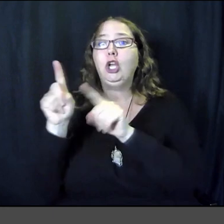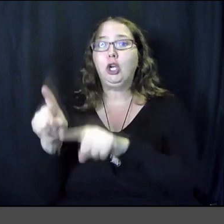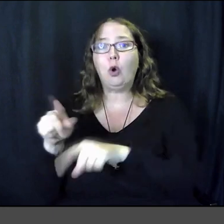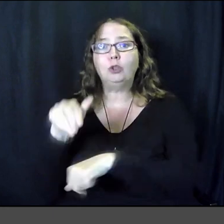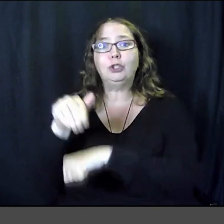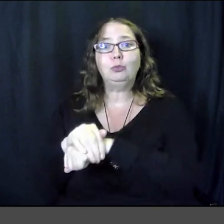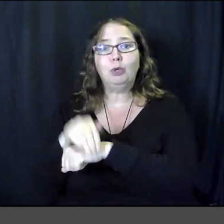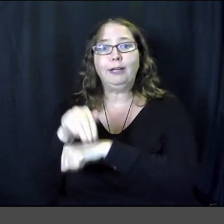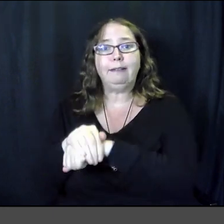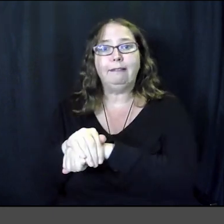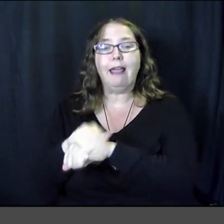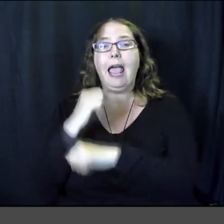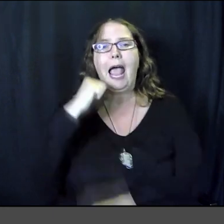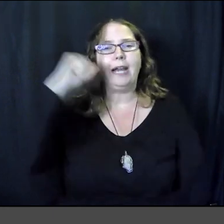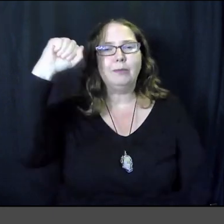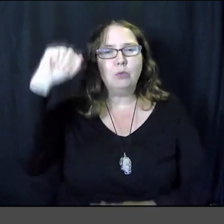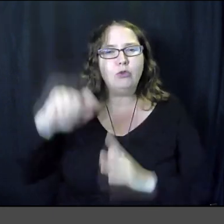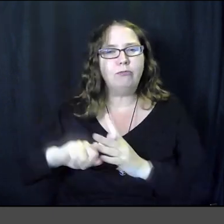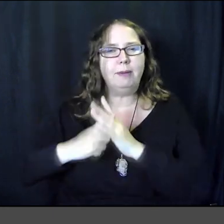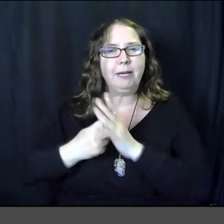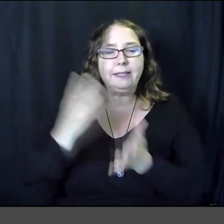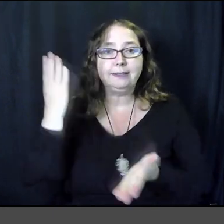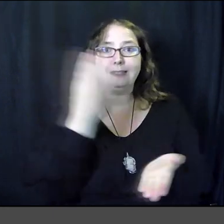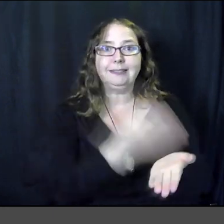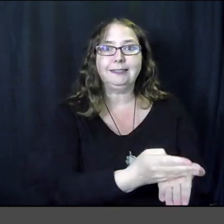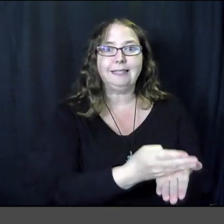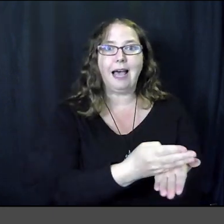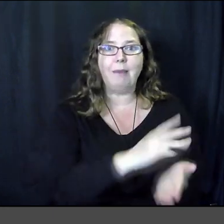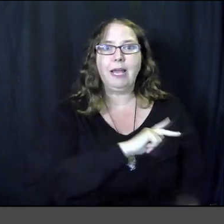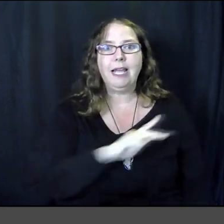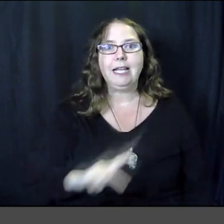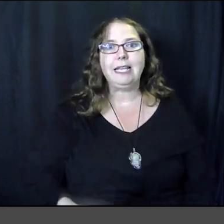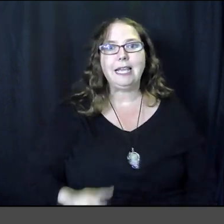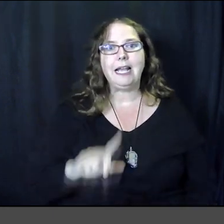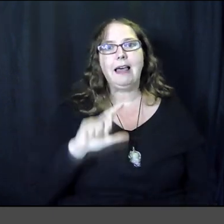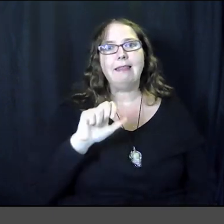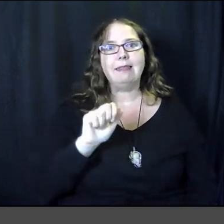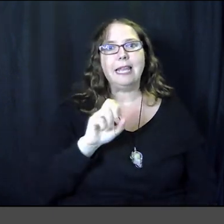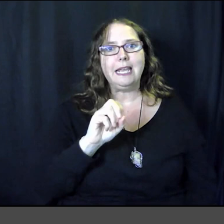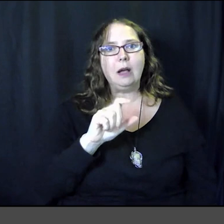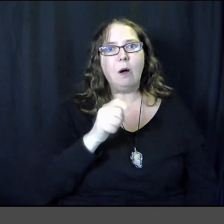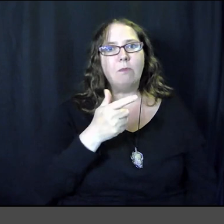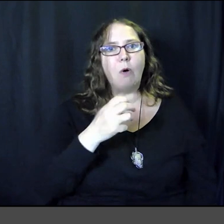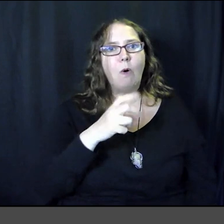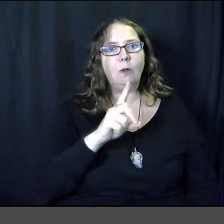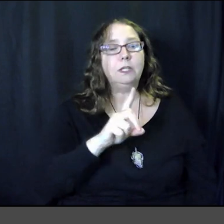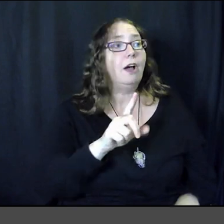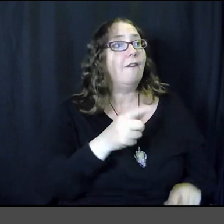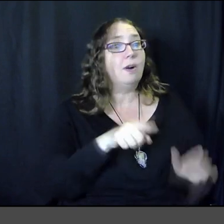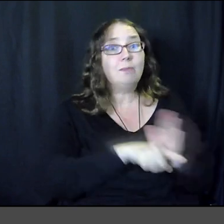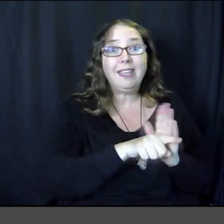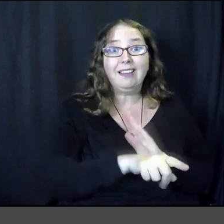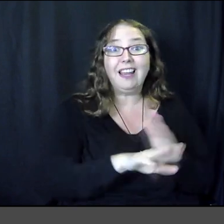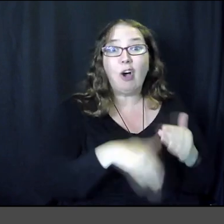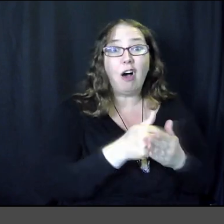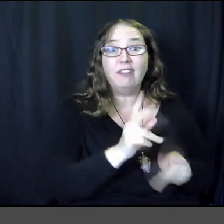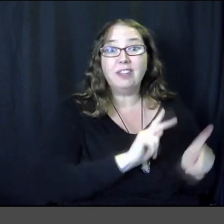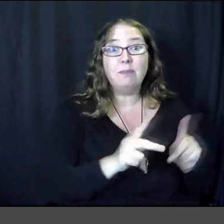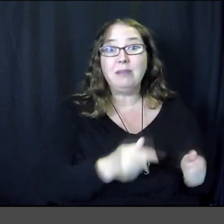TO STOP KING LEOPOLD FROM SLAUGHTERING THE CONGOLESE. THAT IS THE POWER OF KNOWING THIS HISTORY.